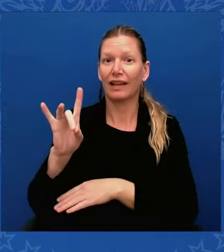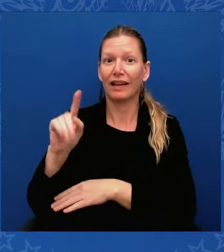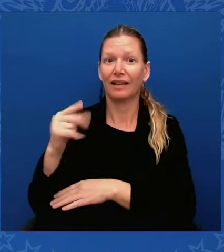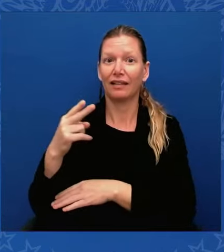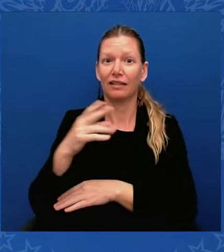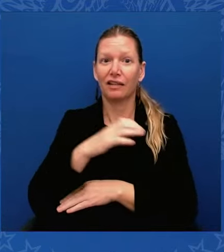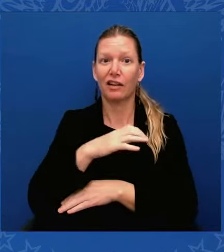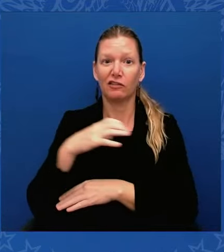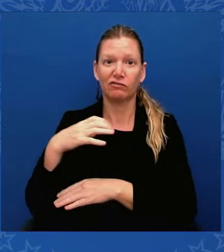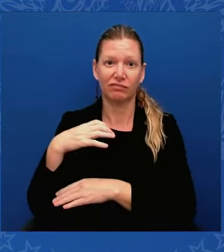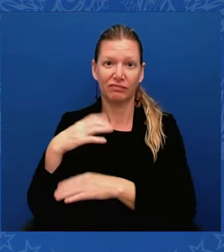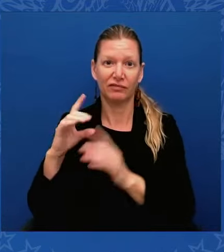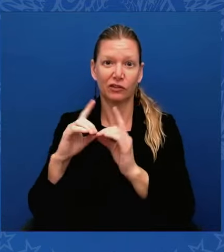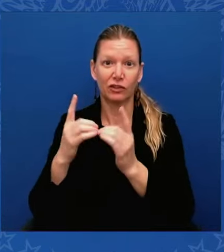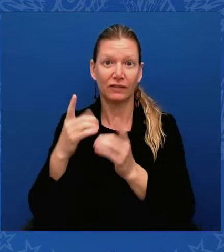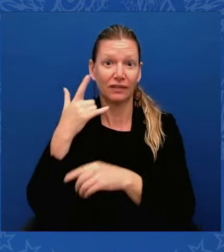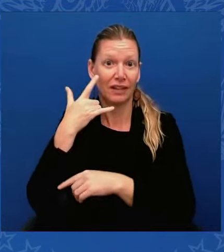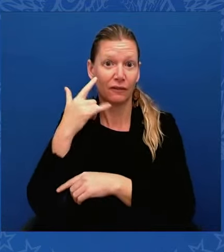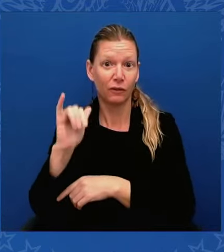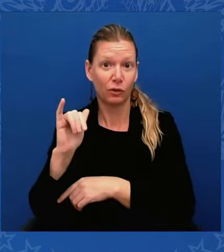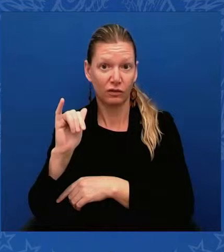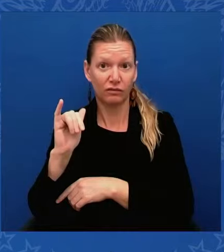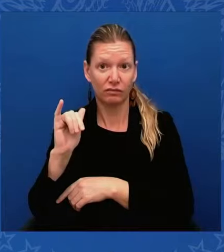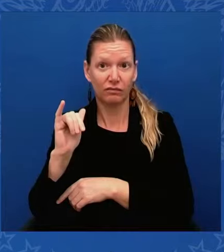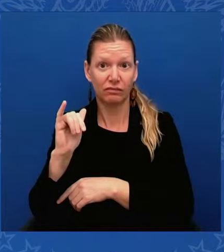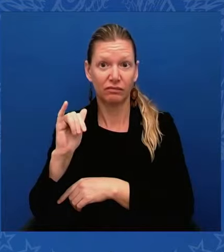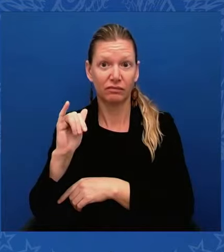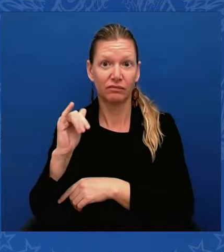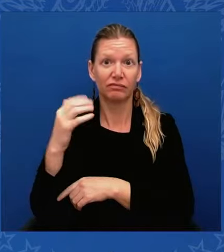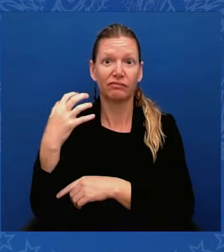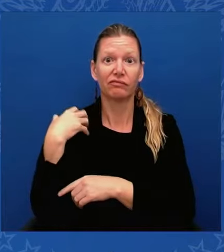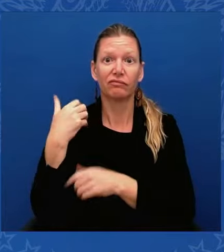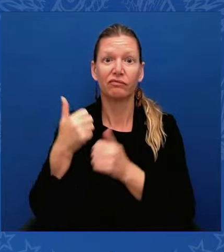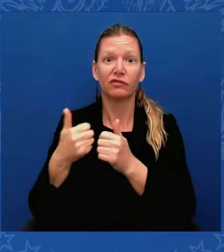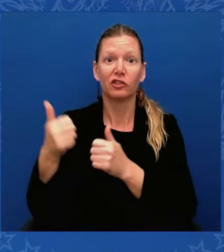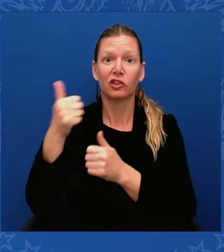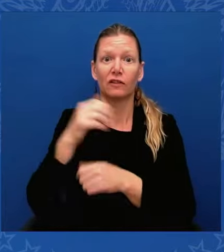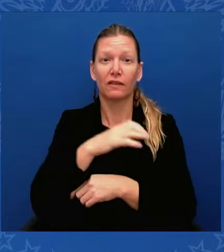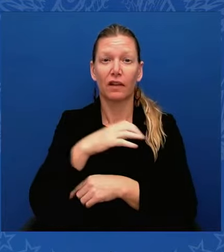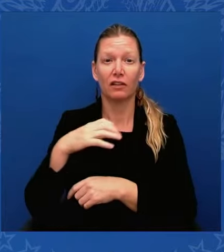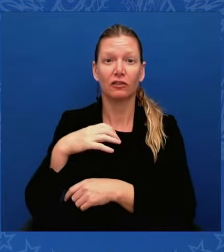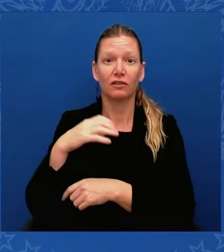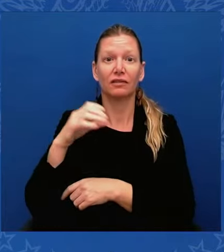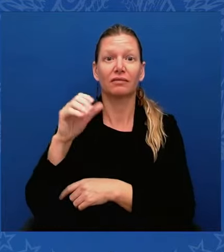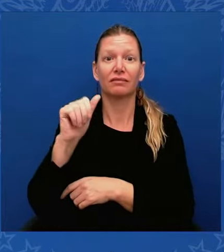The chair of the Congressional Asian Pacific American Caucus, Congresswoman Judy Chu.